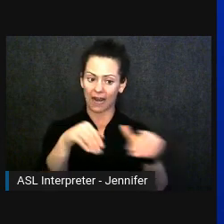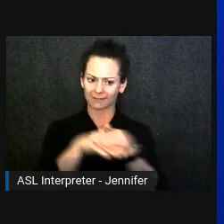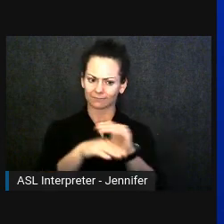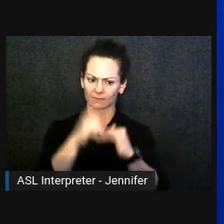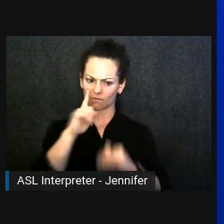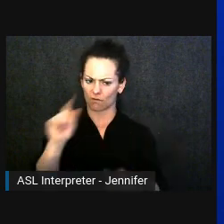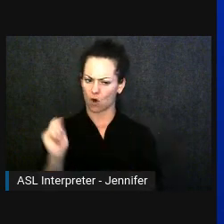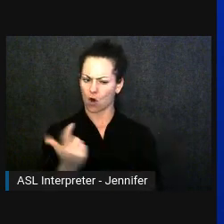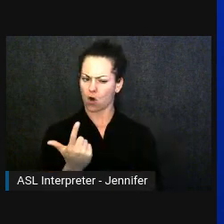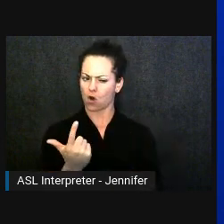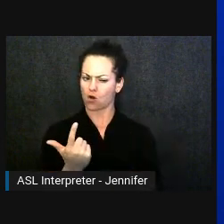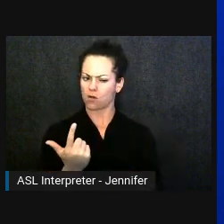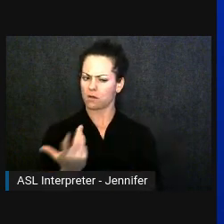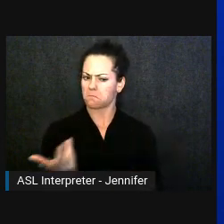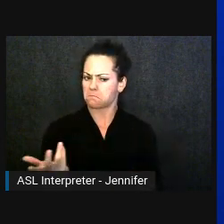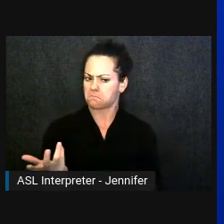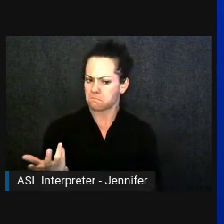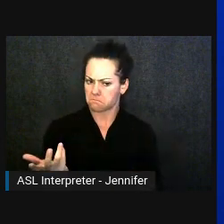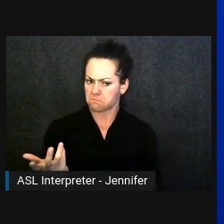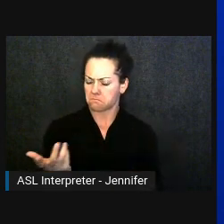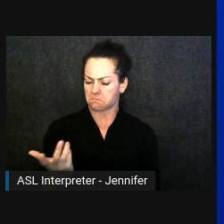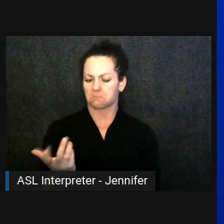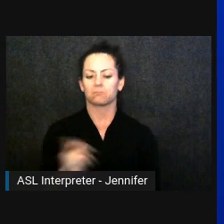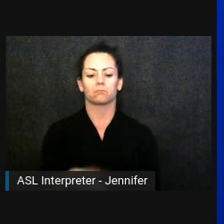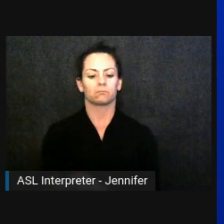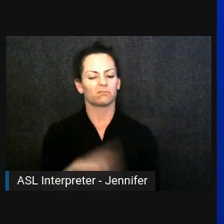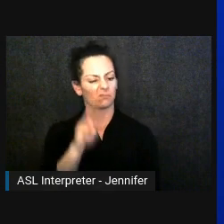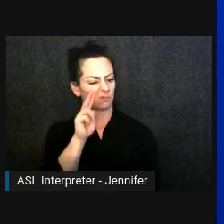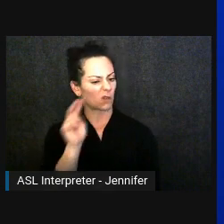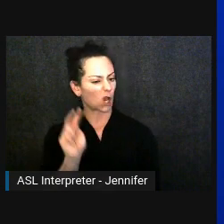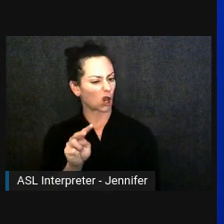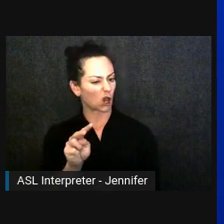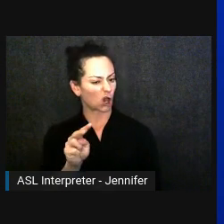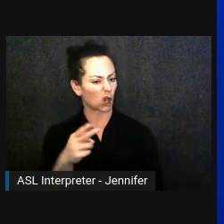Let's take a look at a couple of quick items.